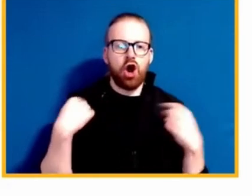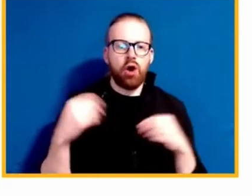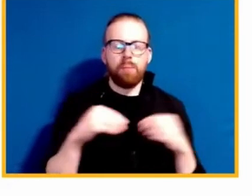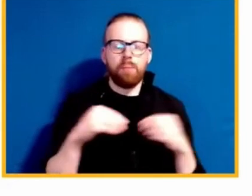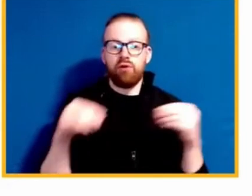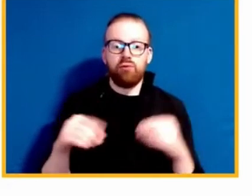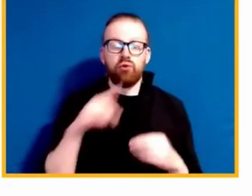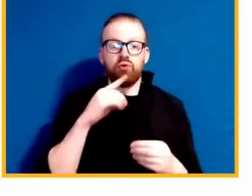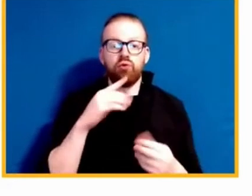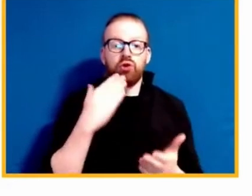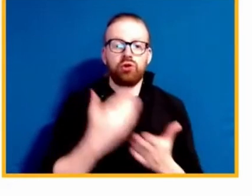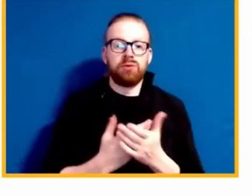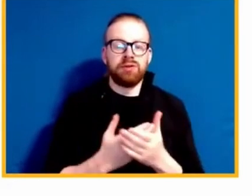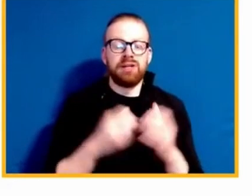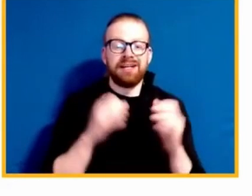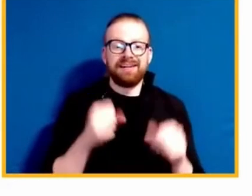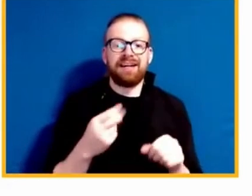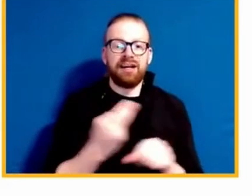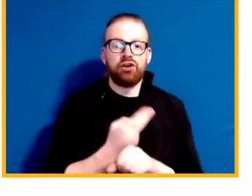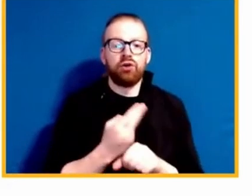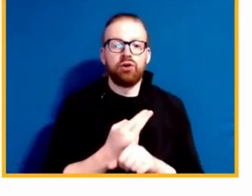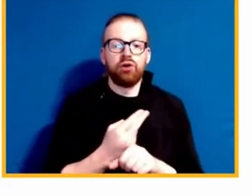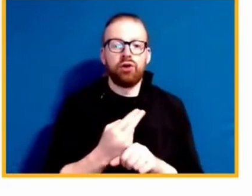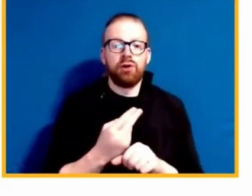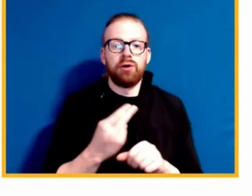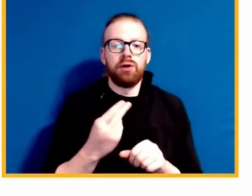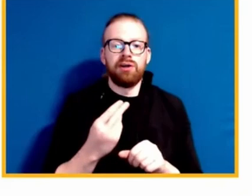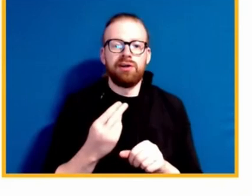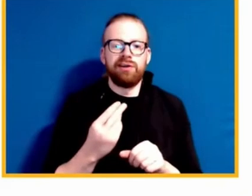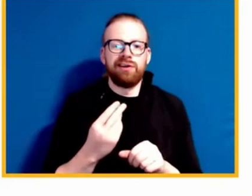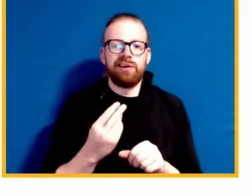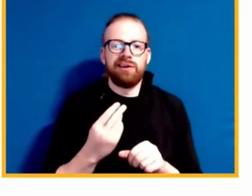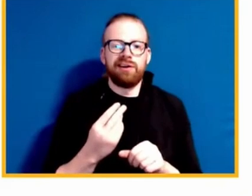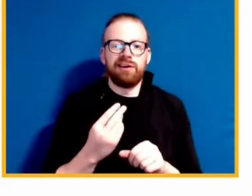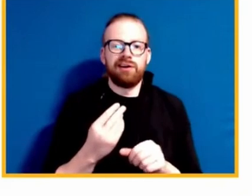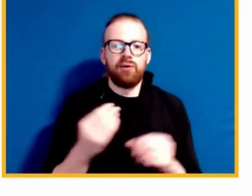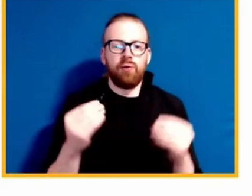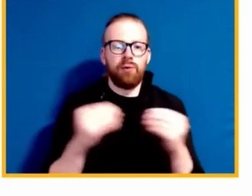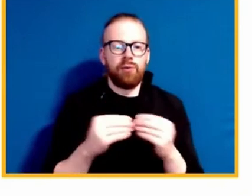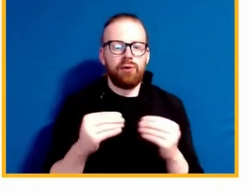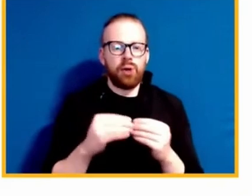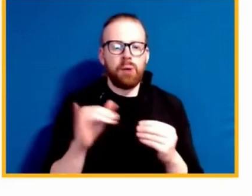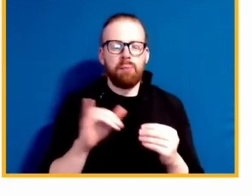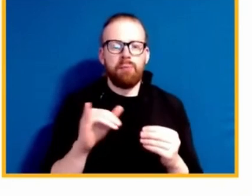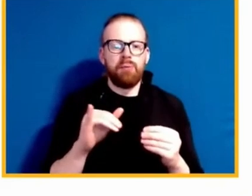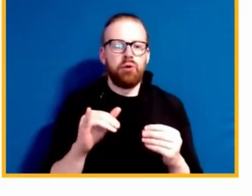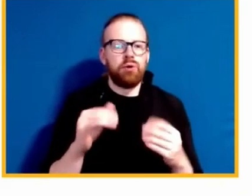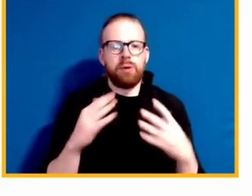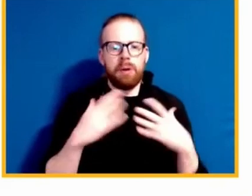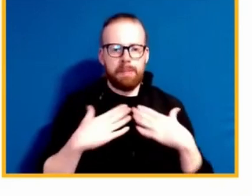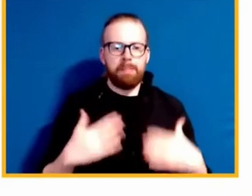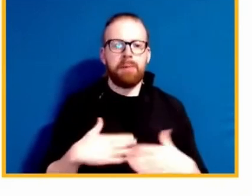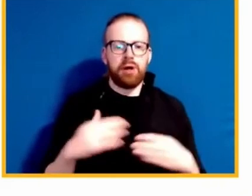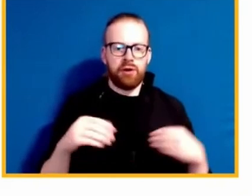really good, could be utilized with more, I would, how do I say it? Like more of the body movement with the arms,